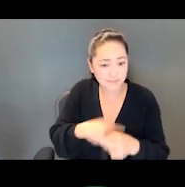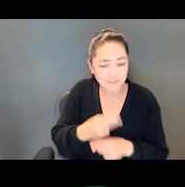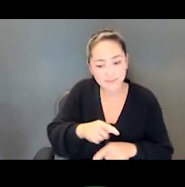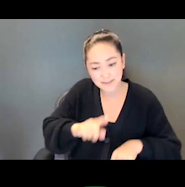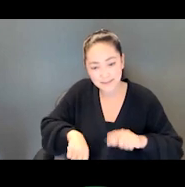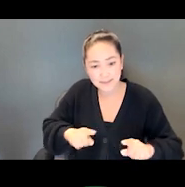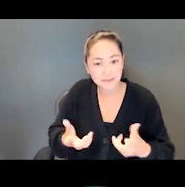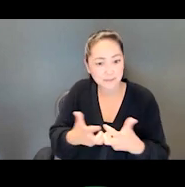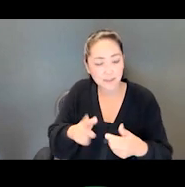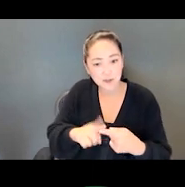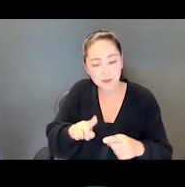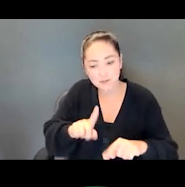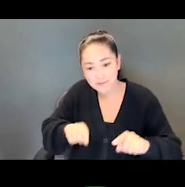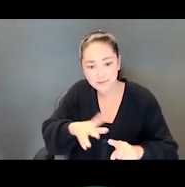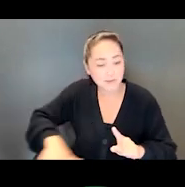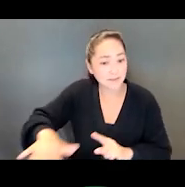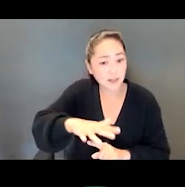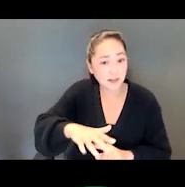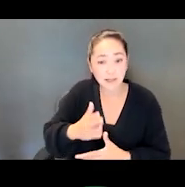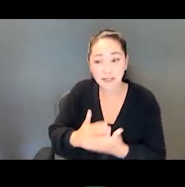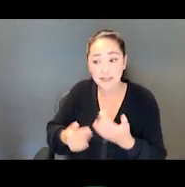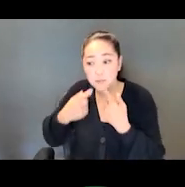really suggested to me is there's so much possible.